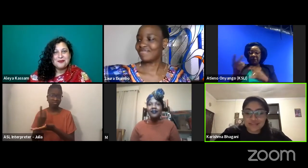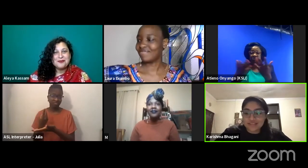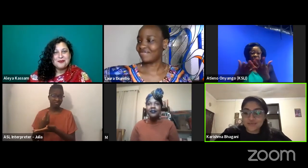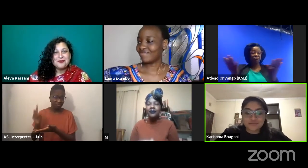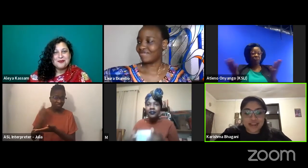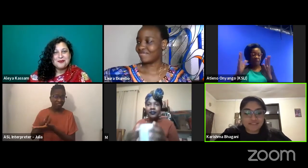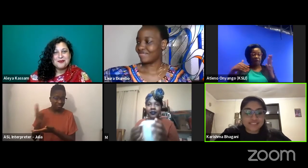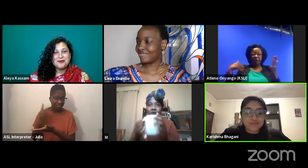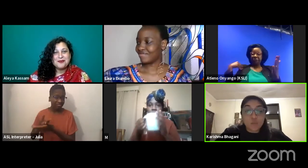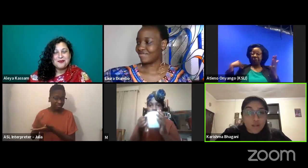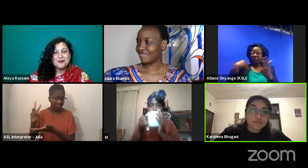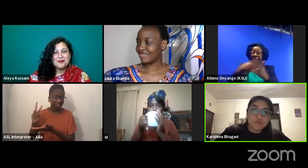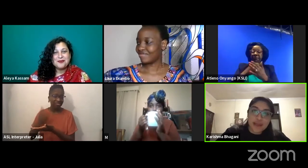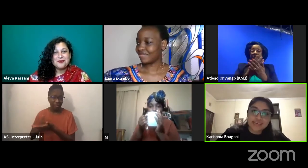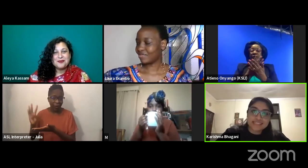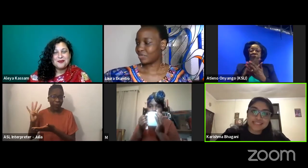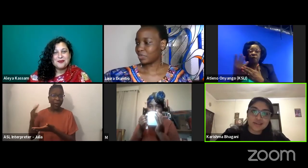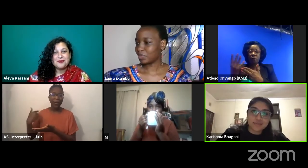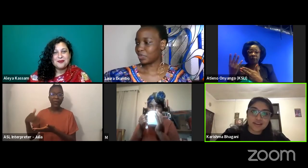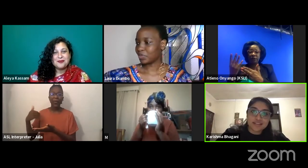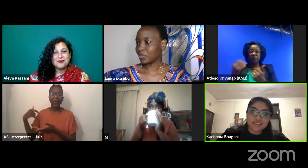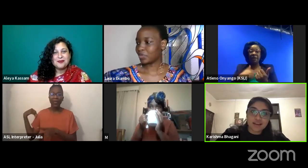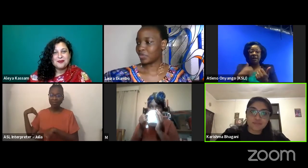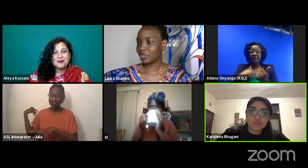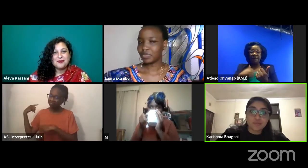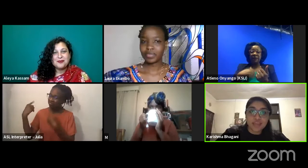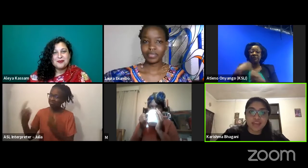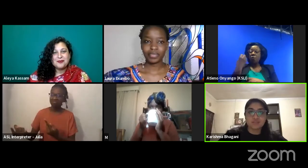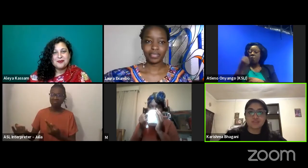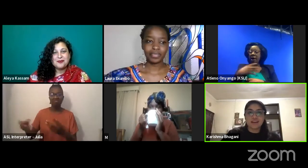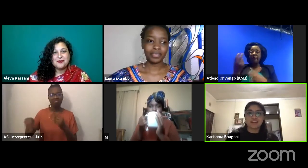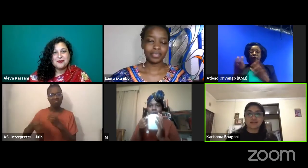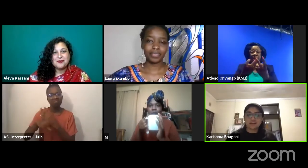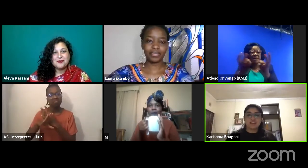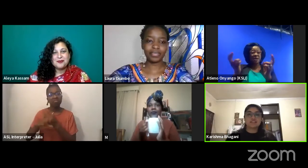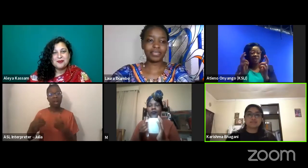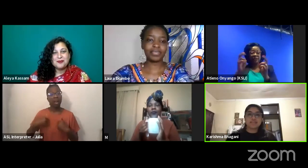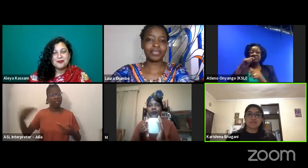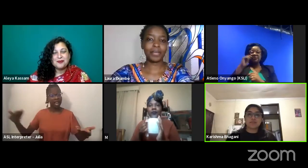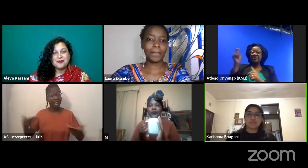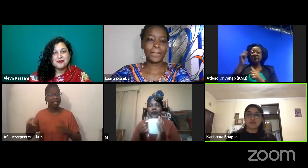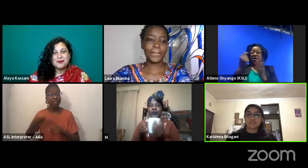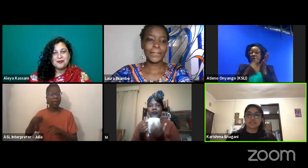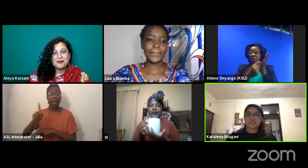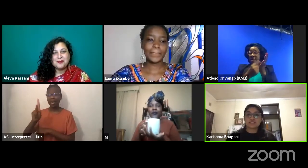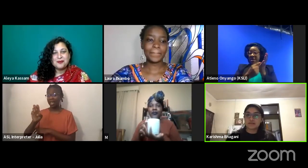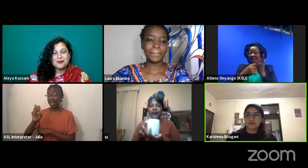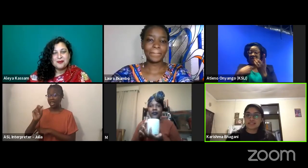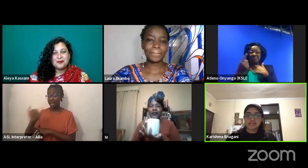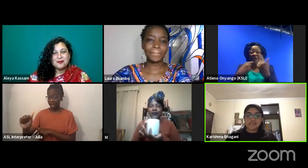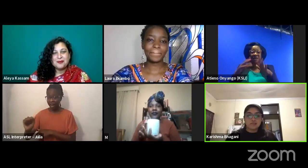because we've been having some wonderful panelists here with us from both Kenya and Uganda, speaking about their creative experience.